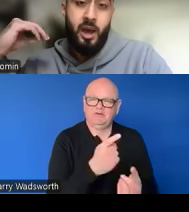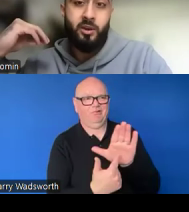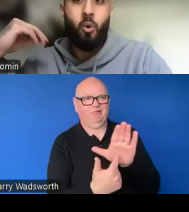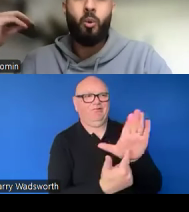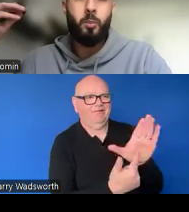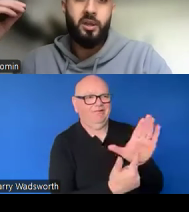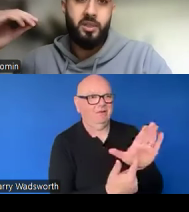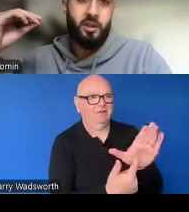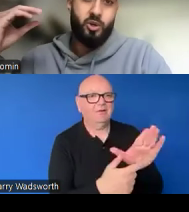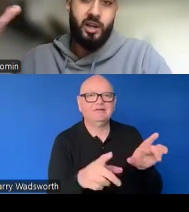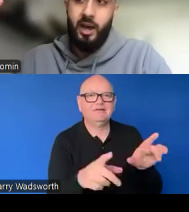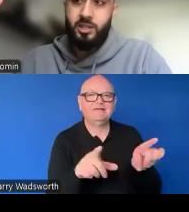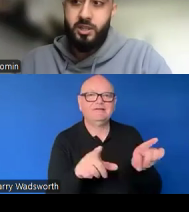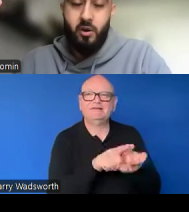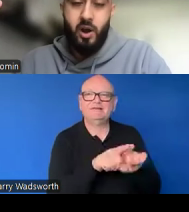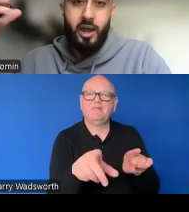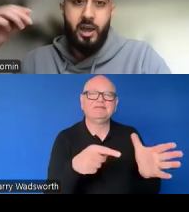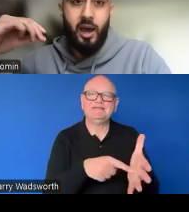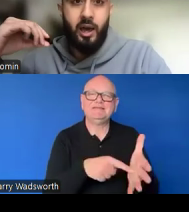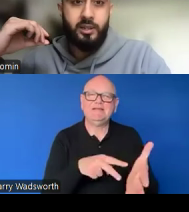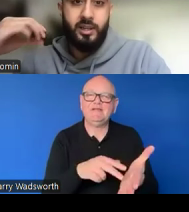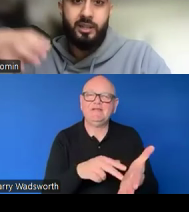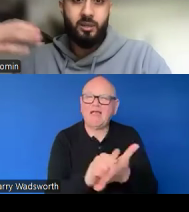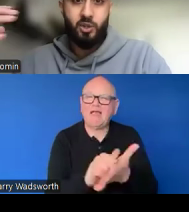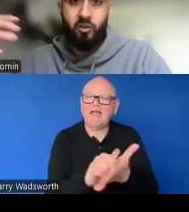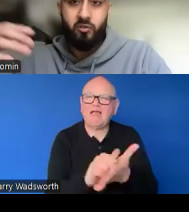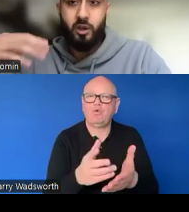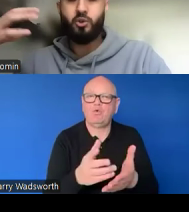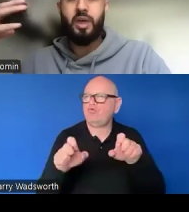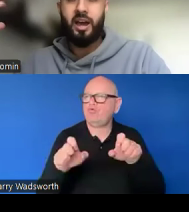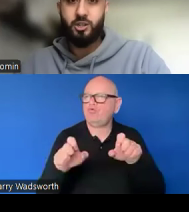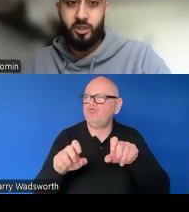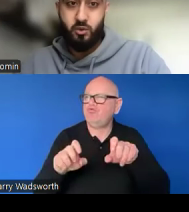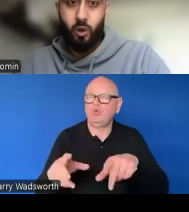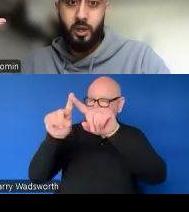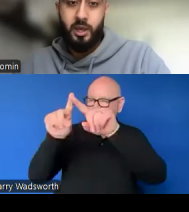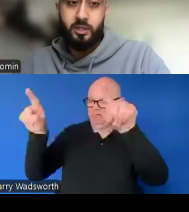and hoping that you're going to catch their eye and get them to convert or do the action that you want.